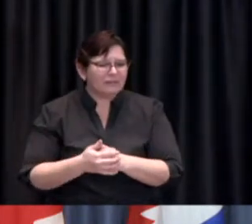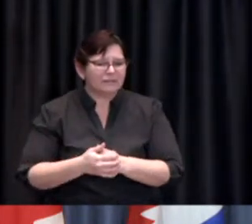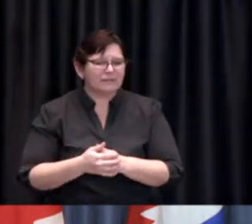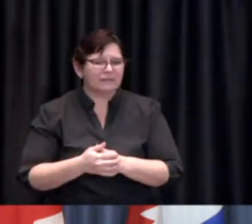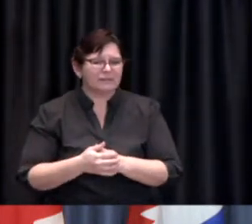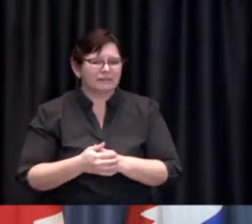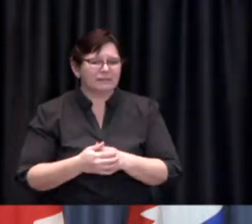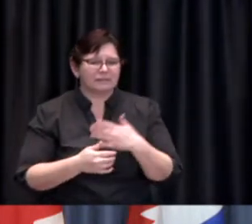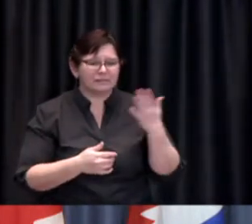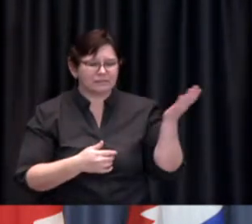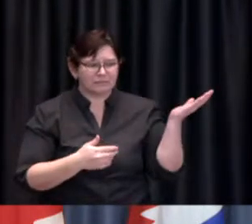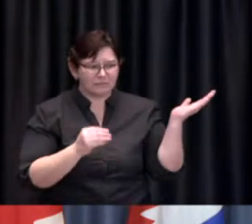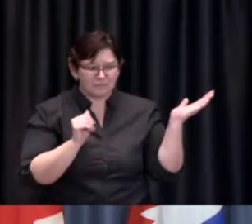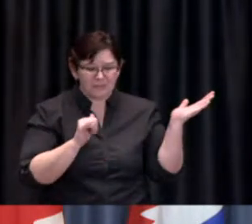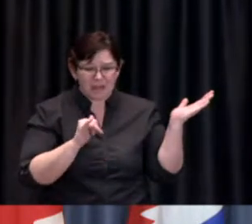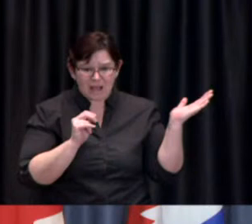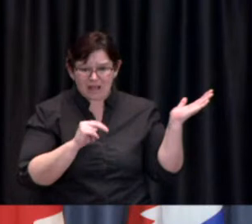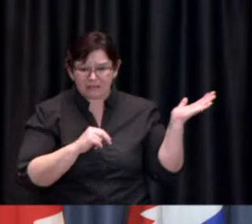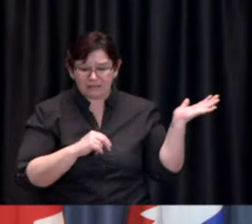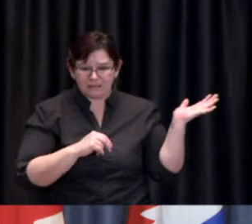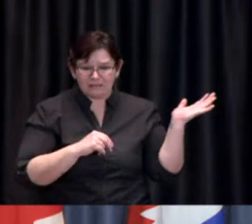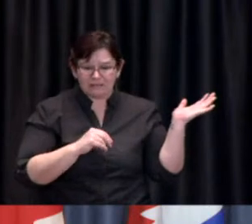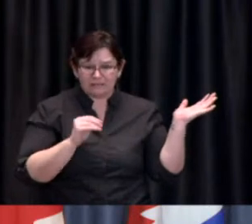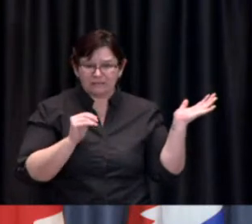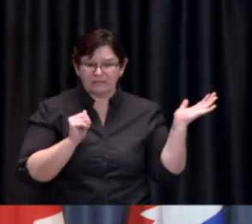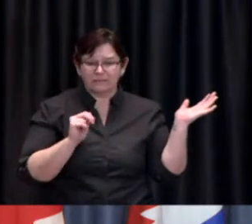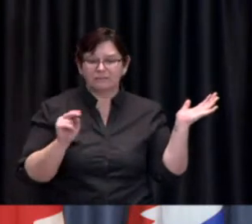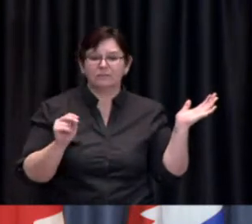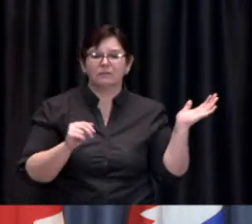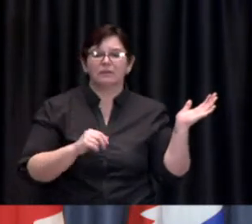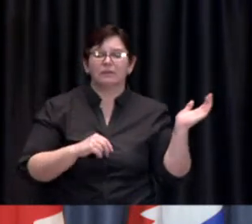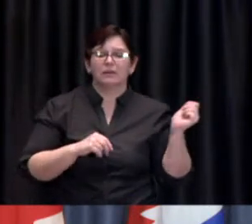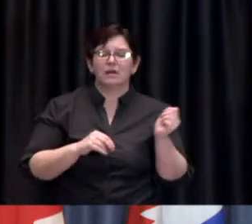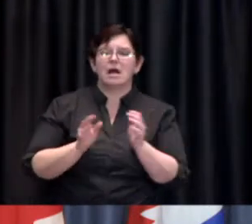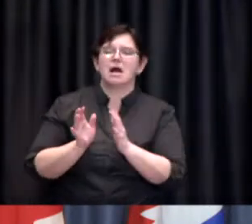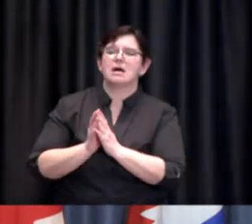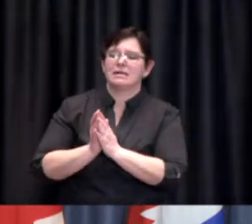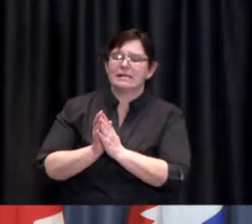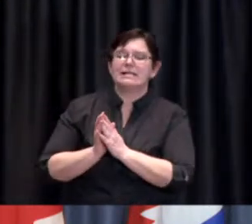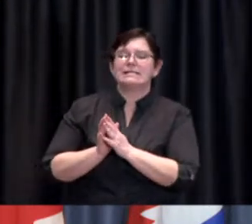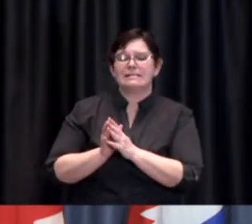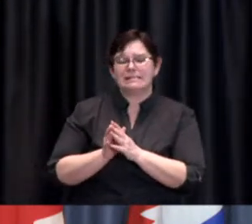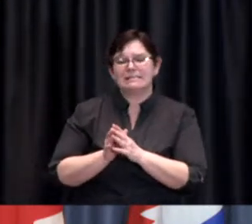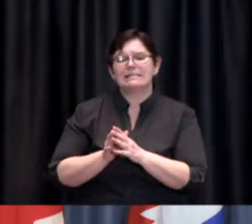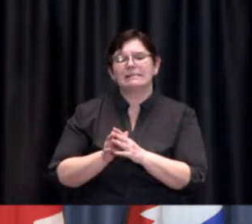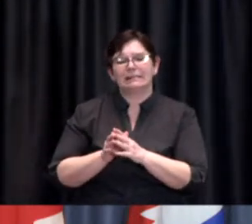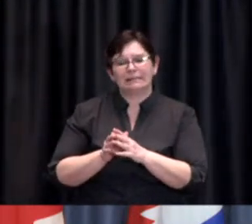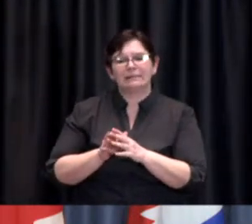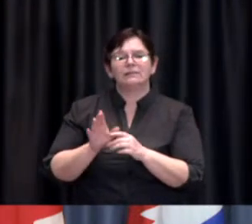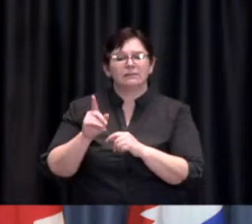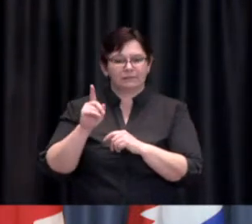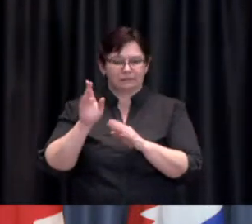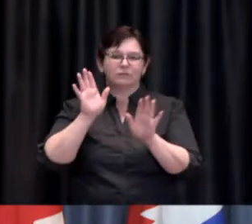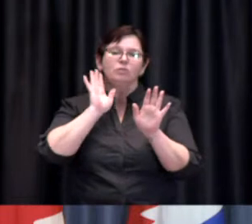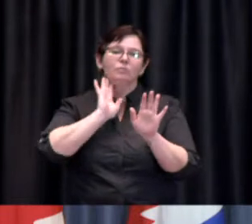Mary-Anne: uh yes we will so we are um doing isolation in place at Maxwell Meighan um